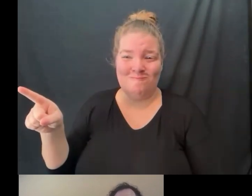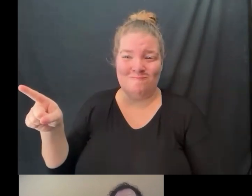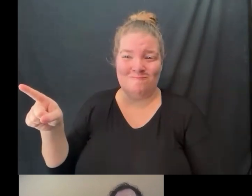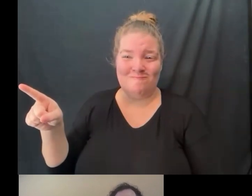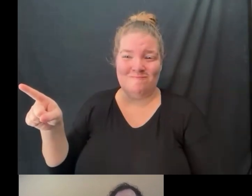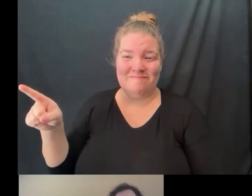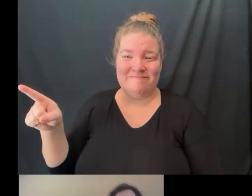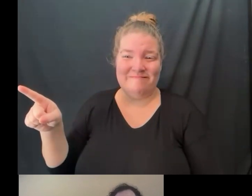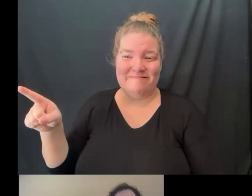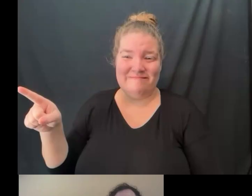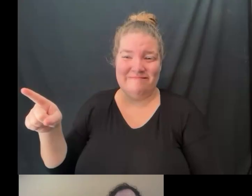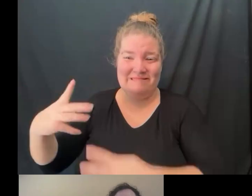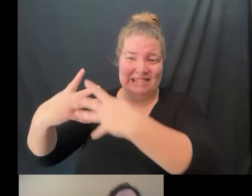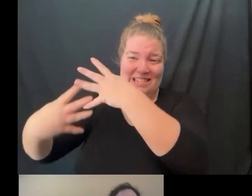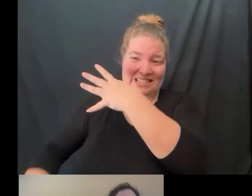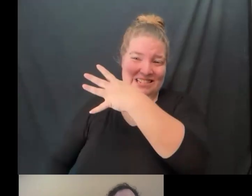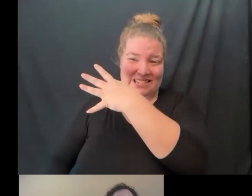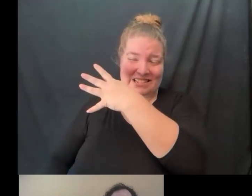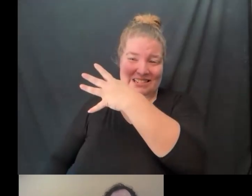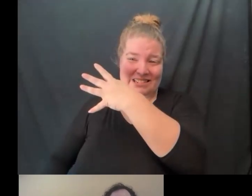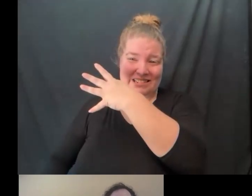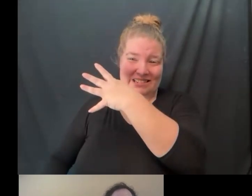that is a huge repository of documents.